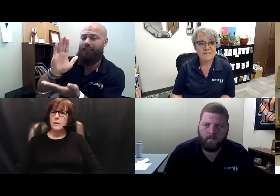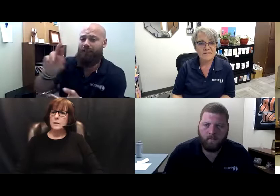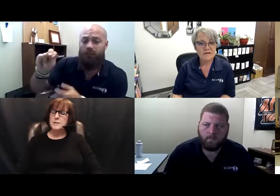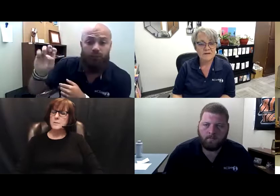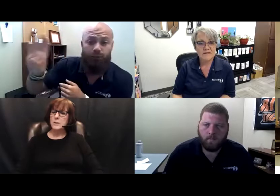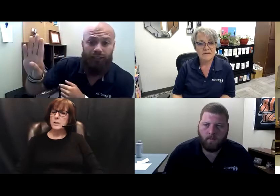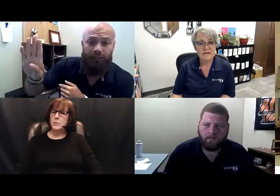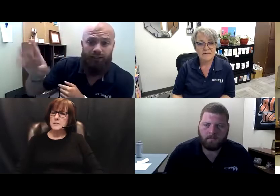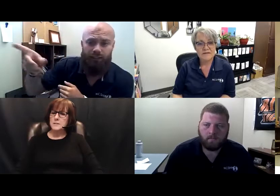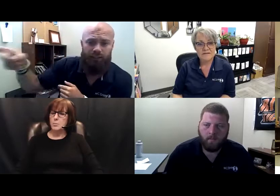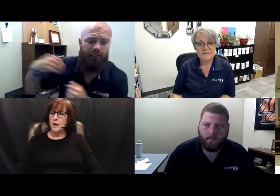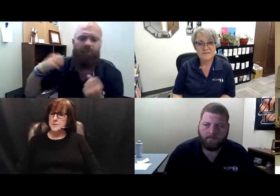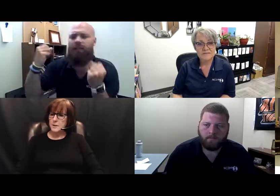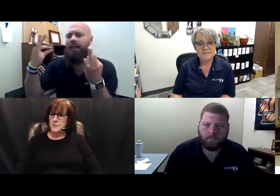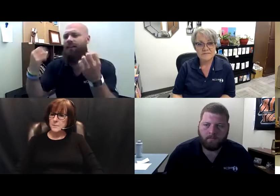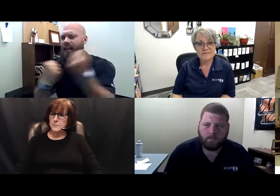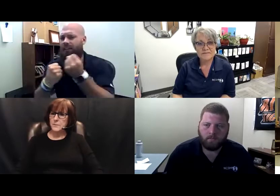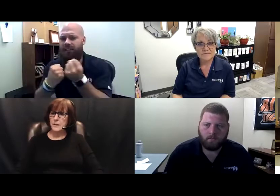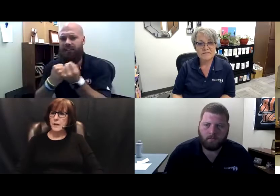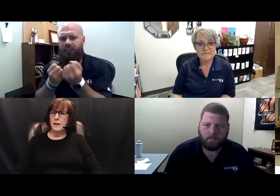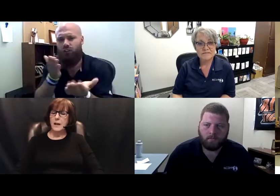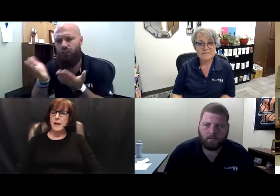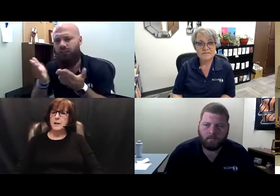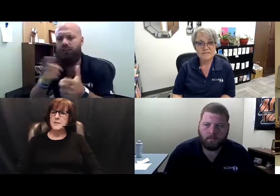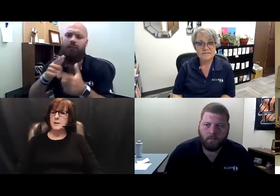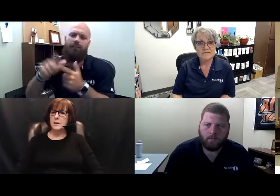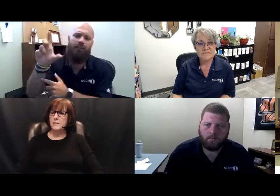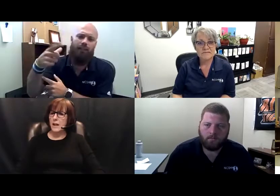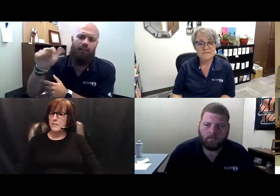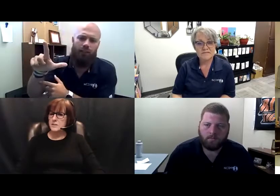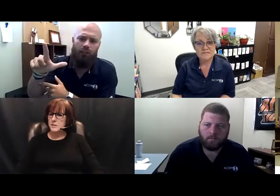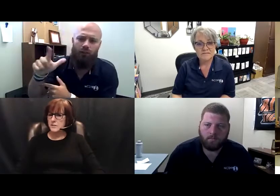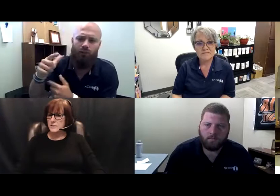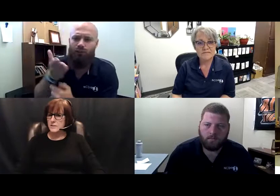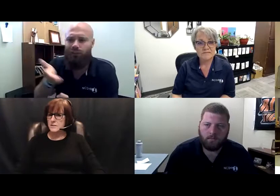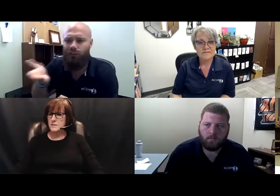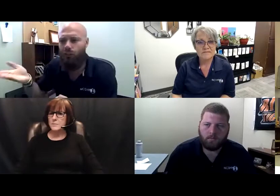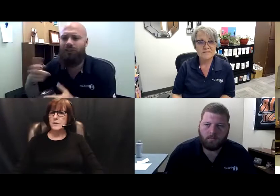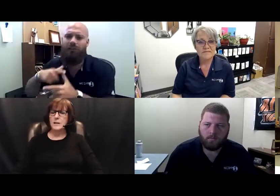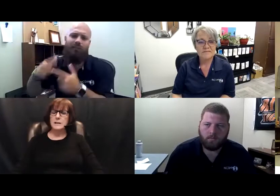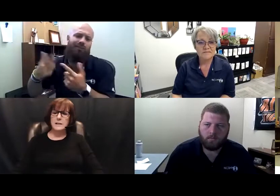Disability Rights Nebraska has a lot of advocacy services, legal